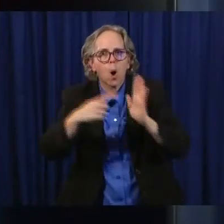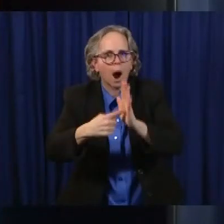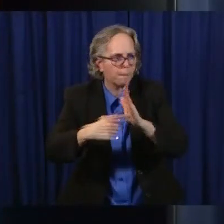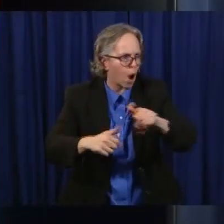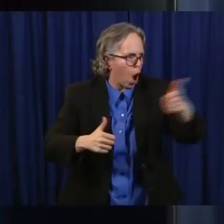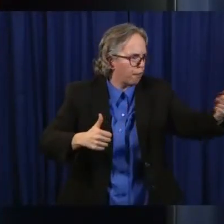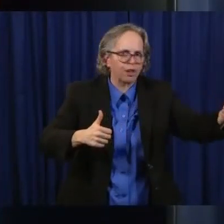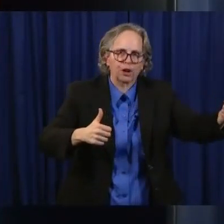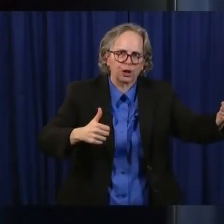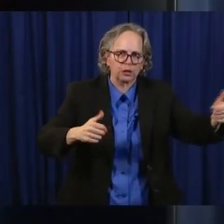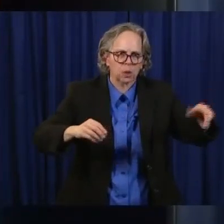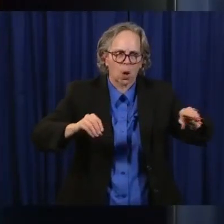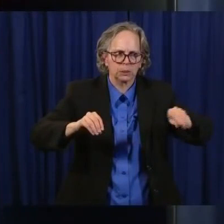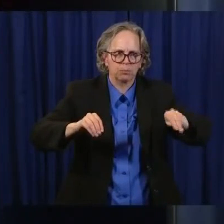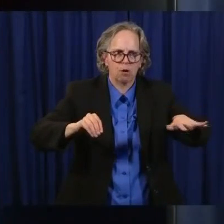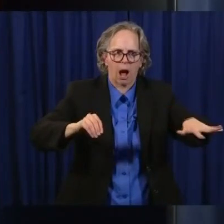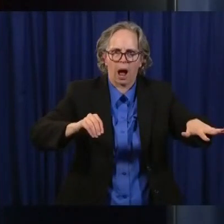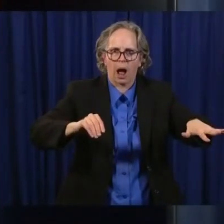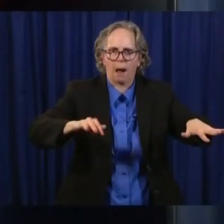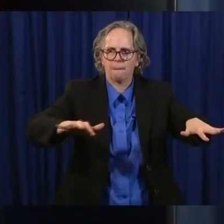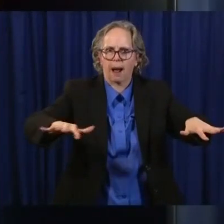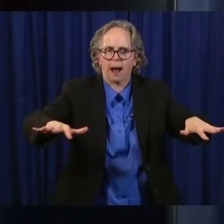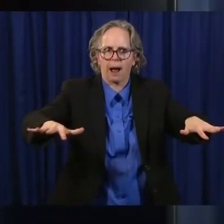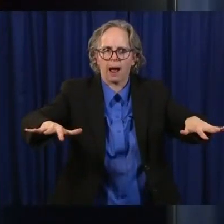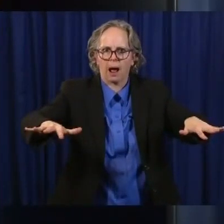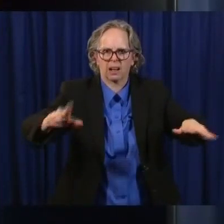YOU CONTAMINATING YOUR HAND AND OTHER SURFACES OR OTHER ITEMS